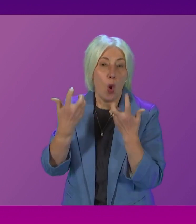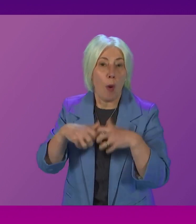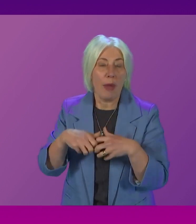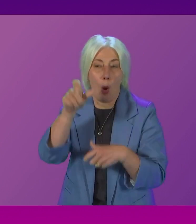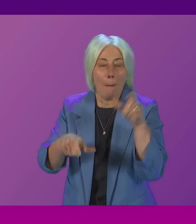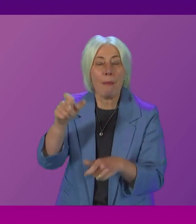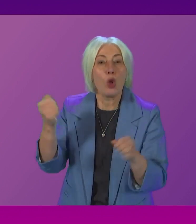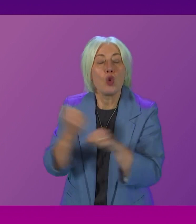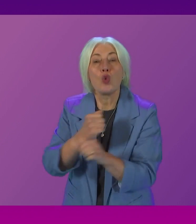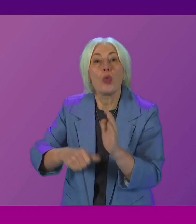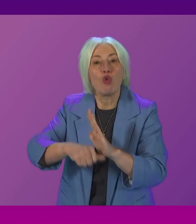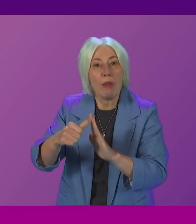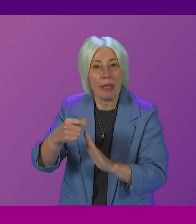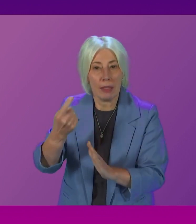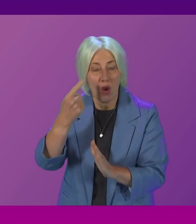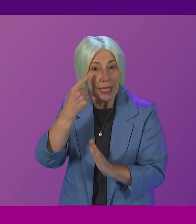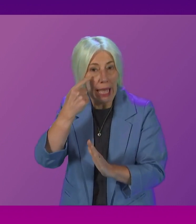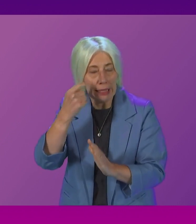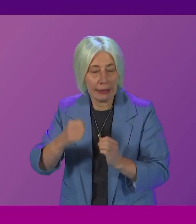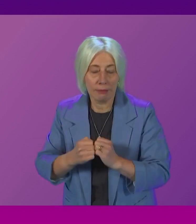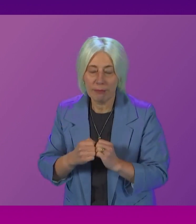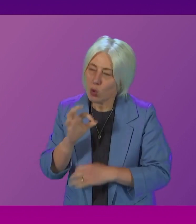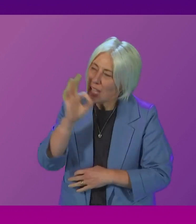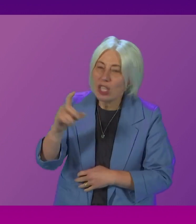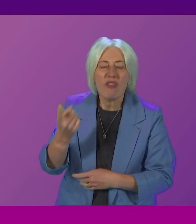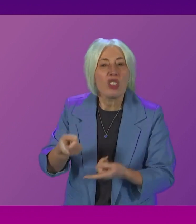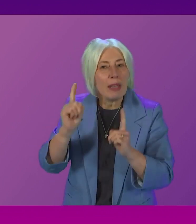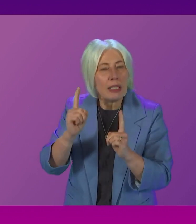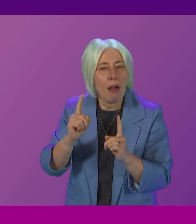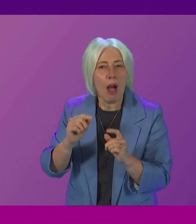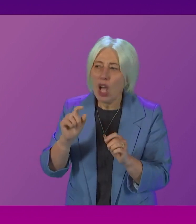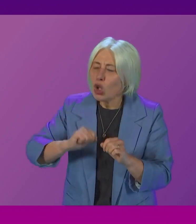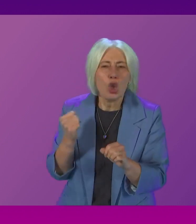I therefore ask the First Minister what the Scottish Government is doing to ensure